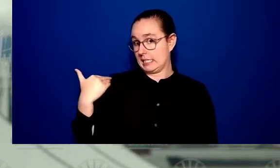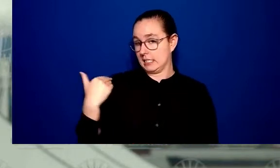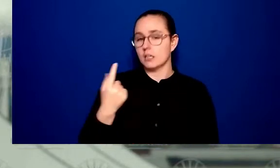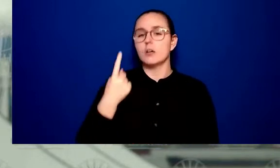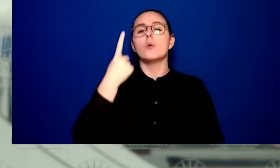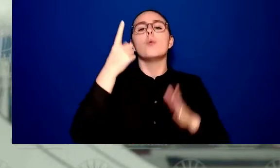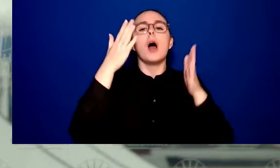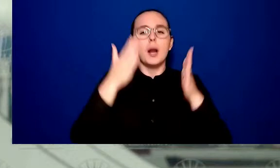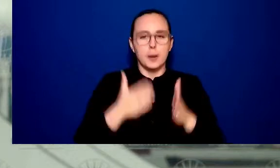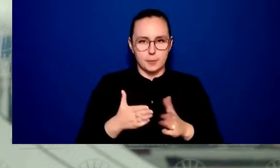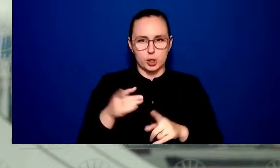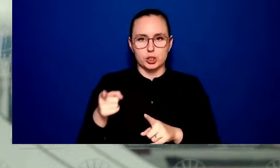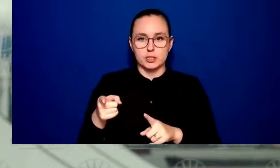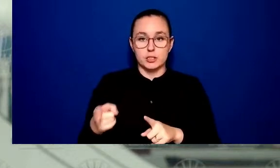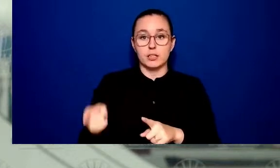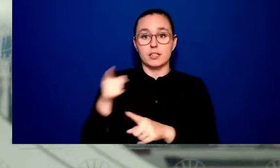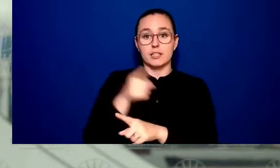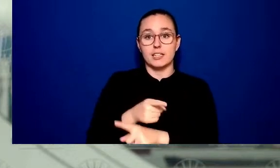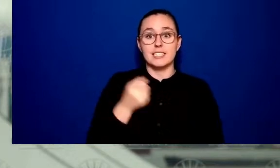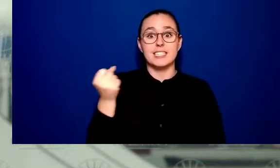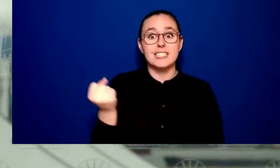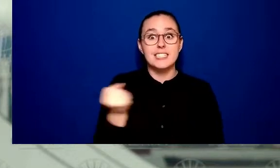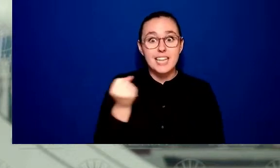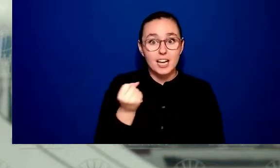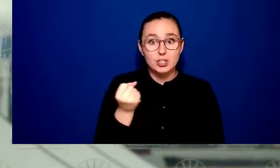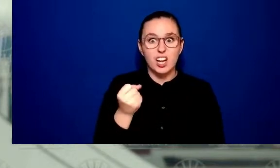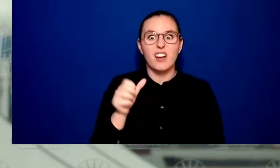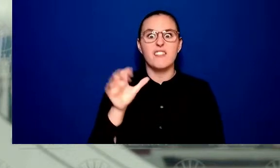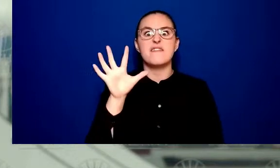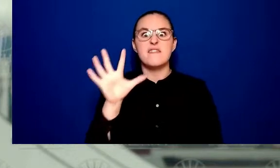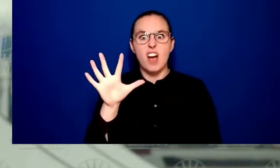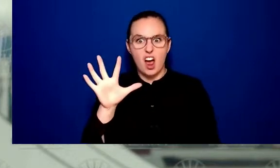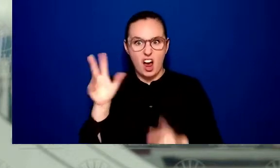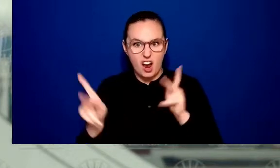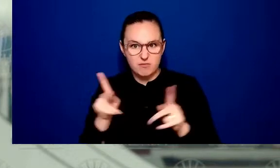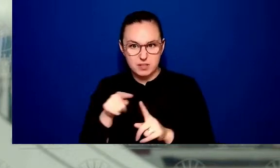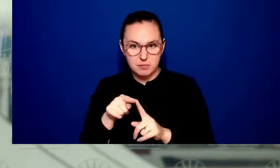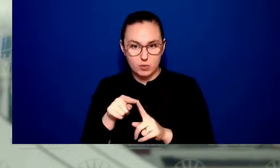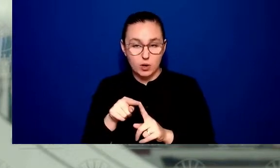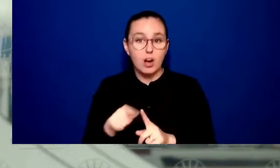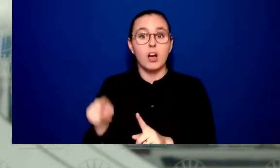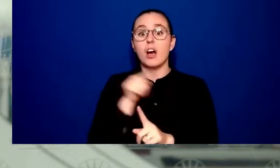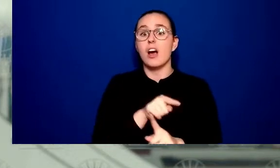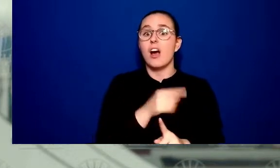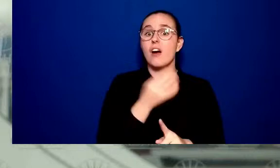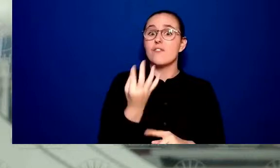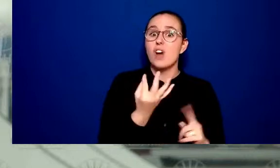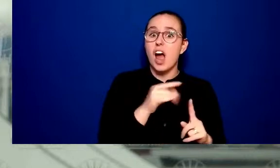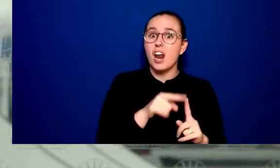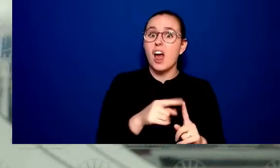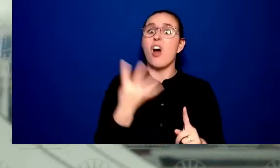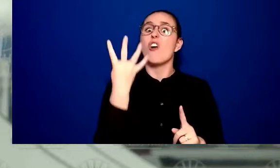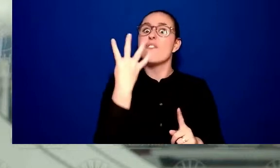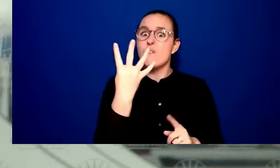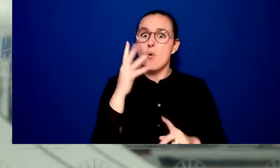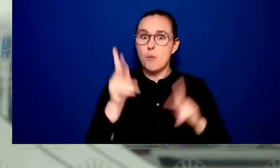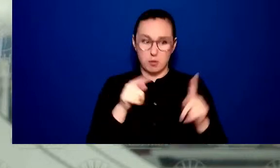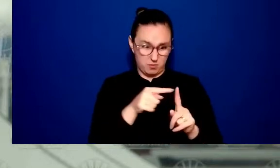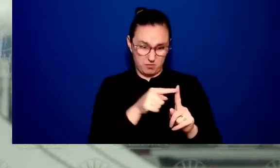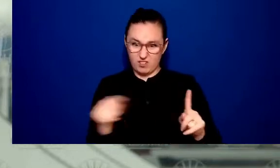That's 14 people. Transfer. Want to put in context. These